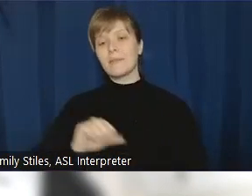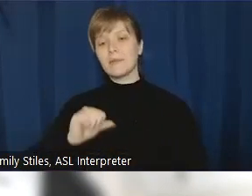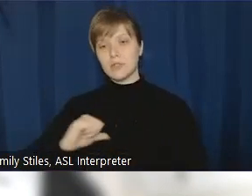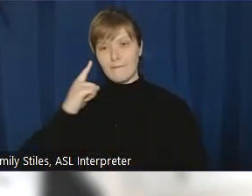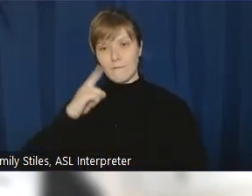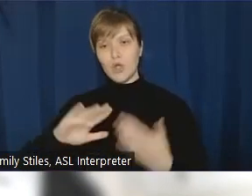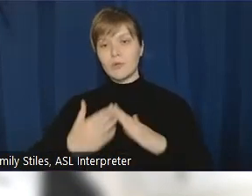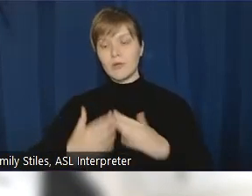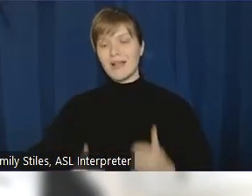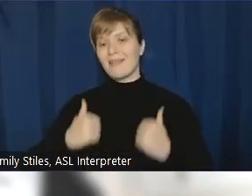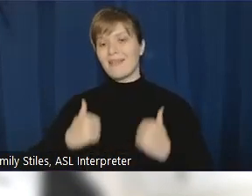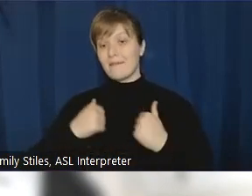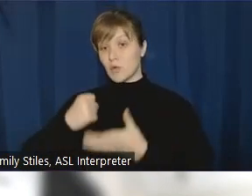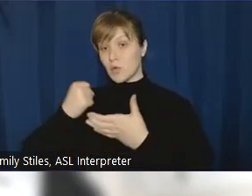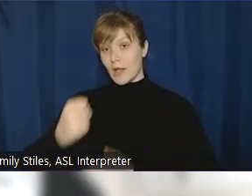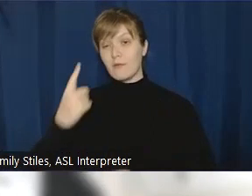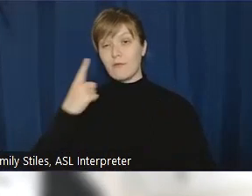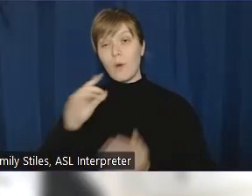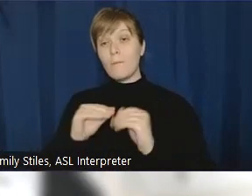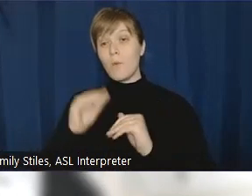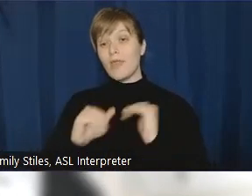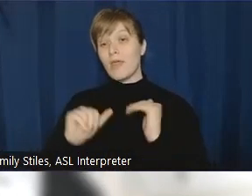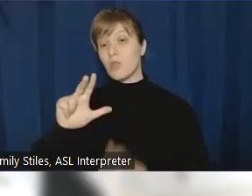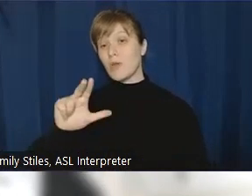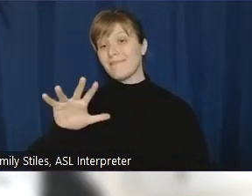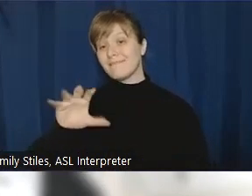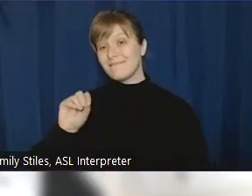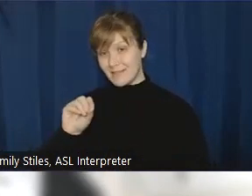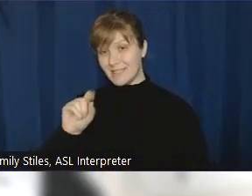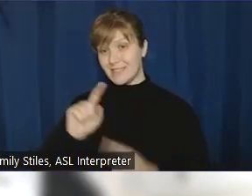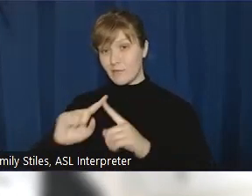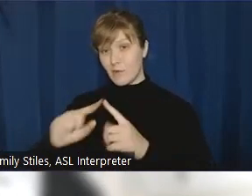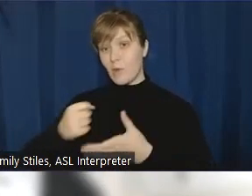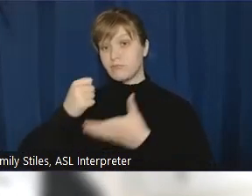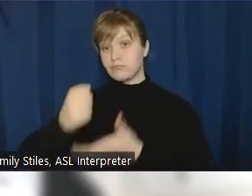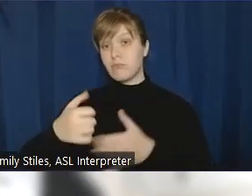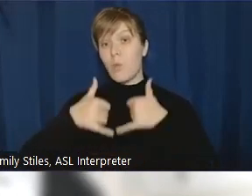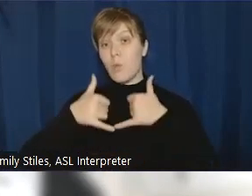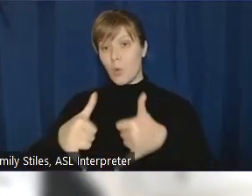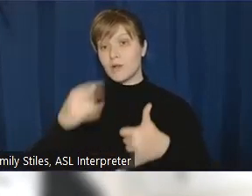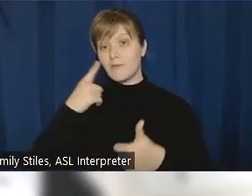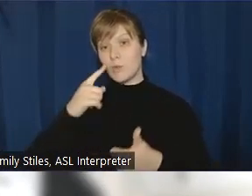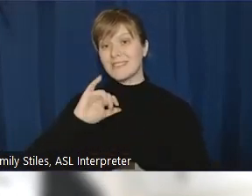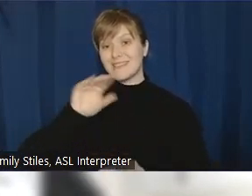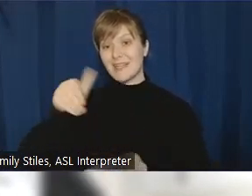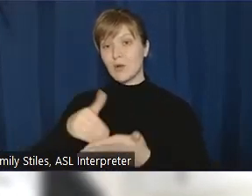for more than 350 awards for our centers for independent living. That’s the program I oversee.